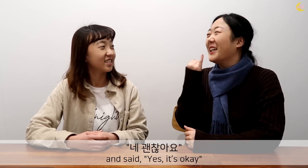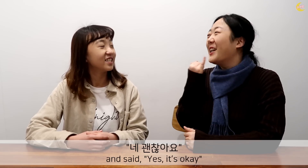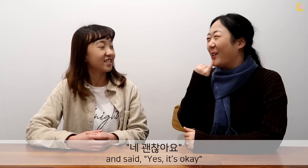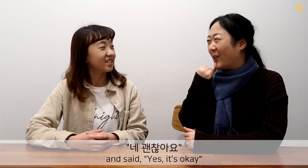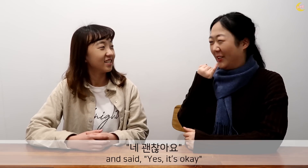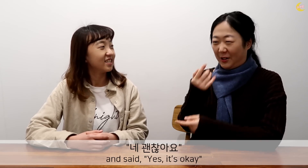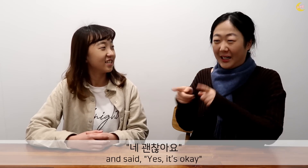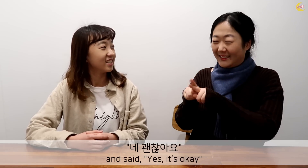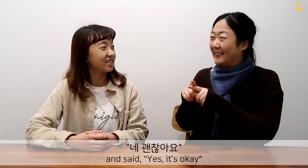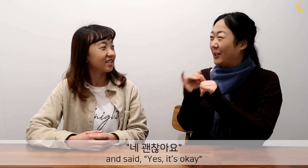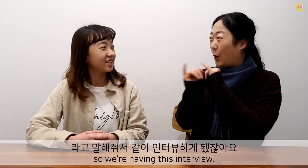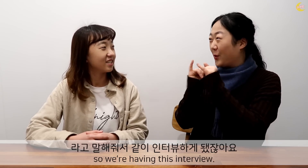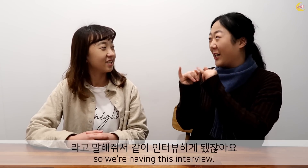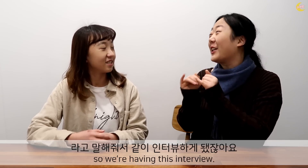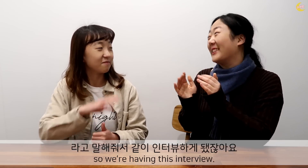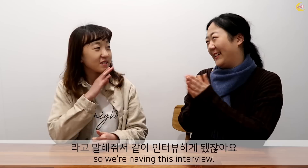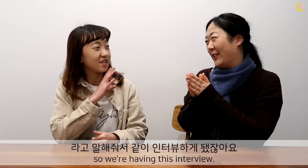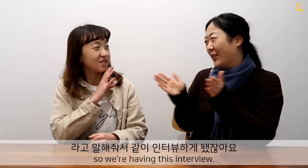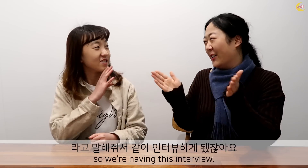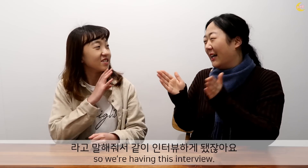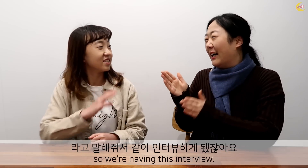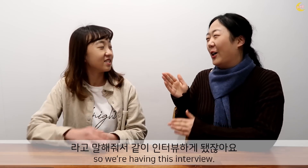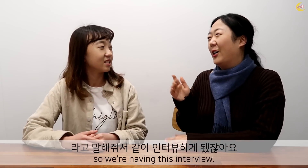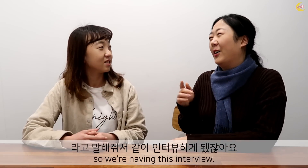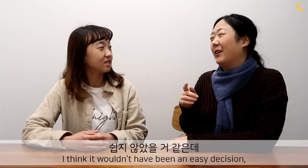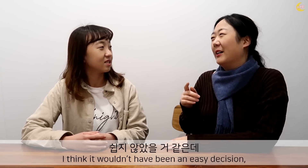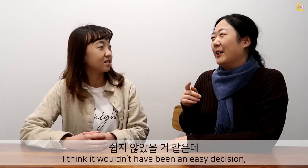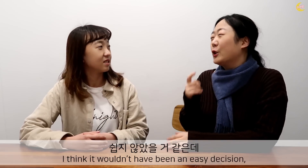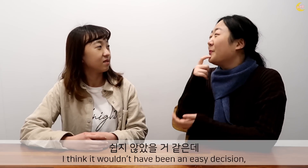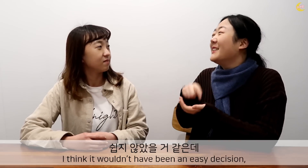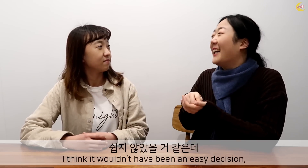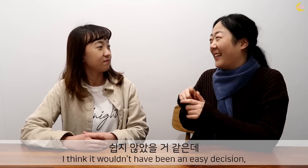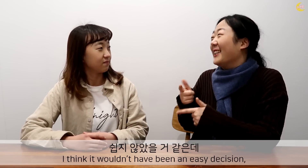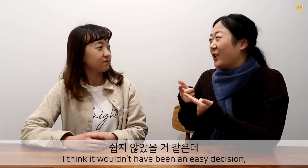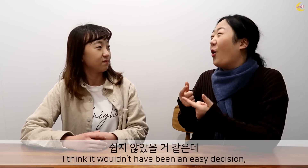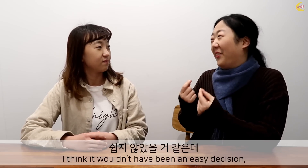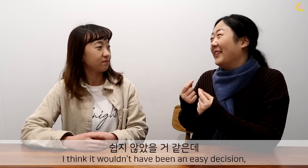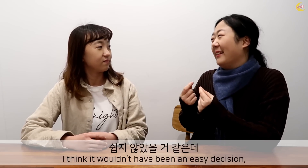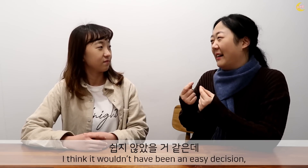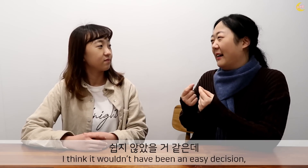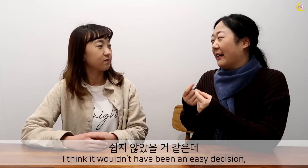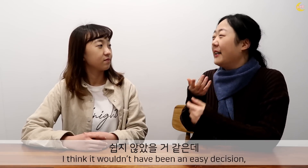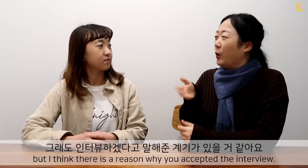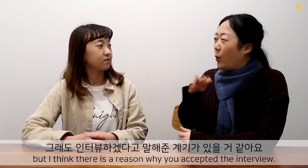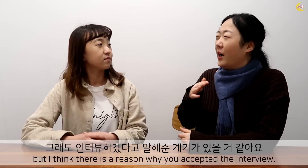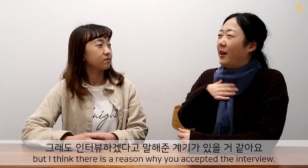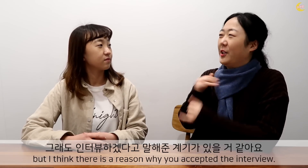and said, ‘Yes, it’s okay’ so we’re having this interview. I think it wouldn’t have been an easy decision,